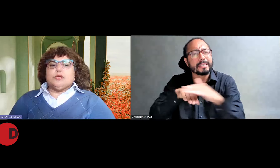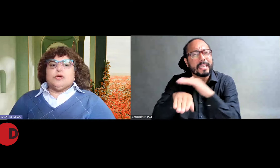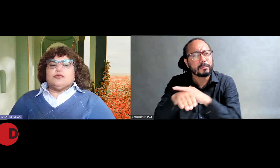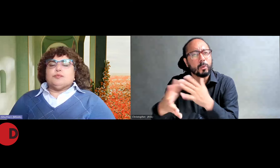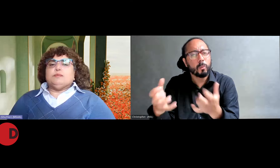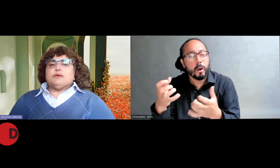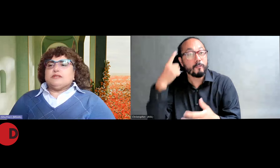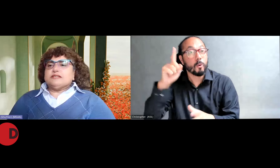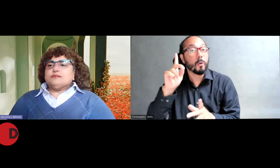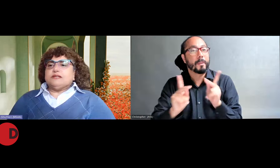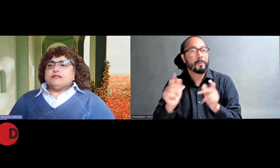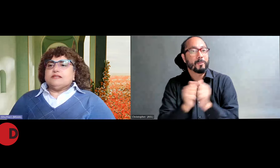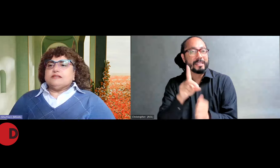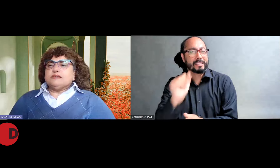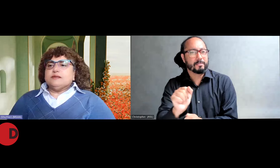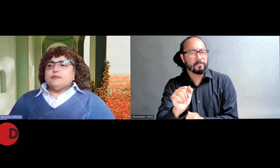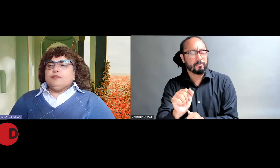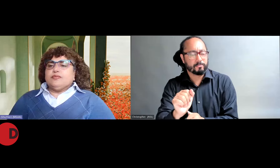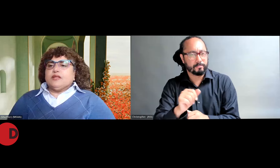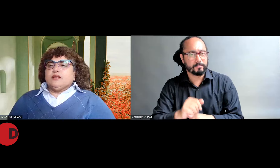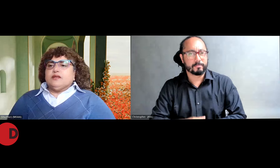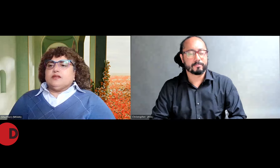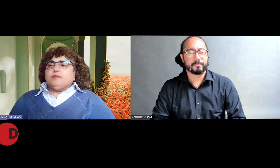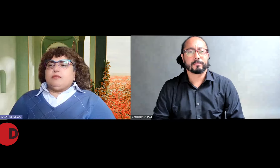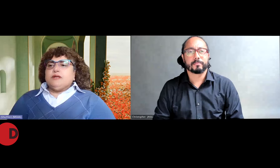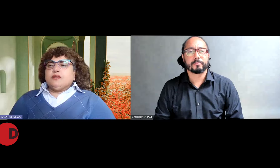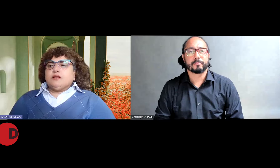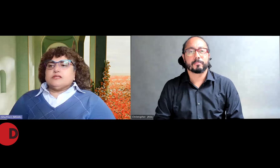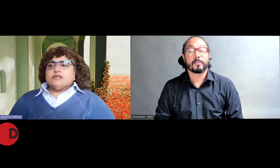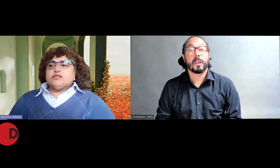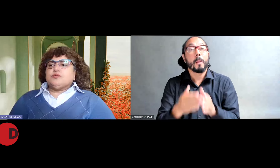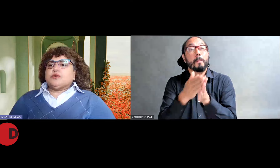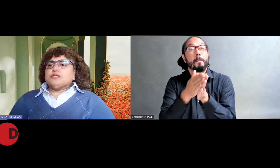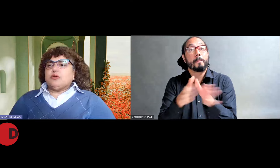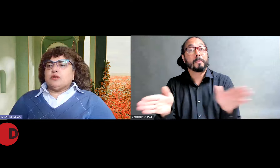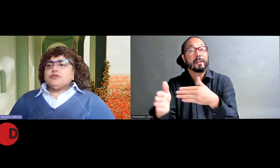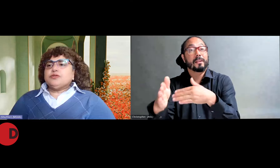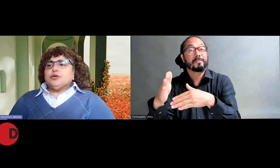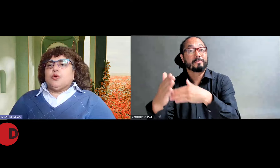in this province more accessible for people with disabilities,